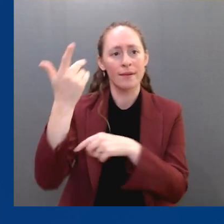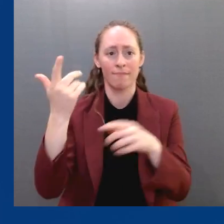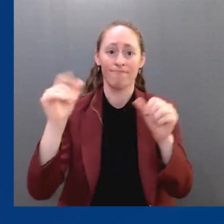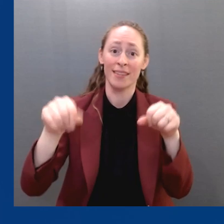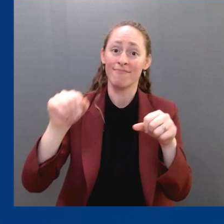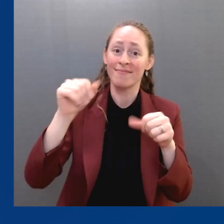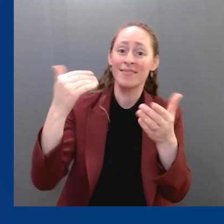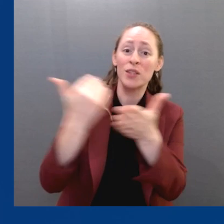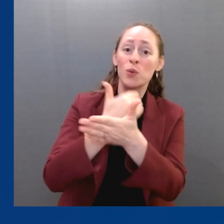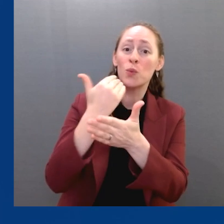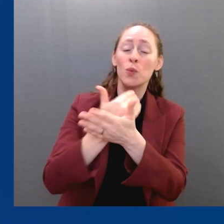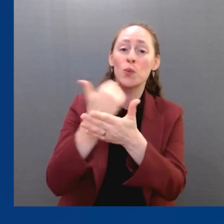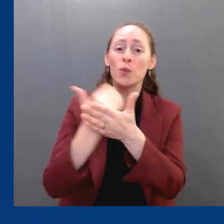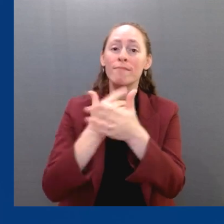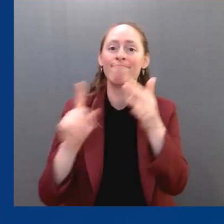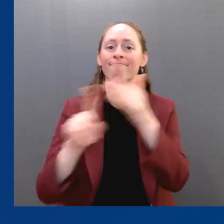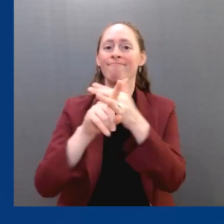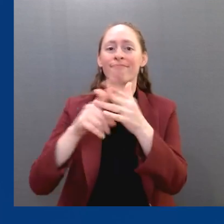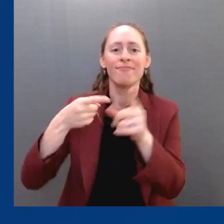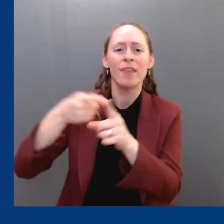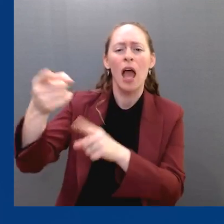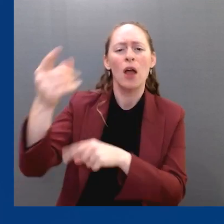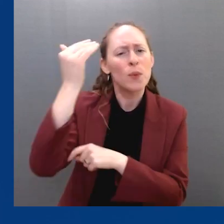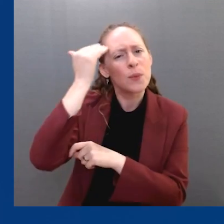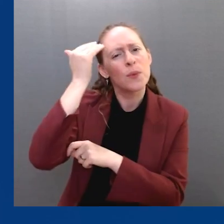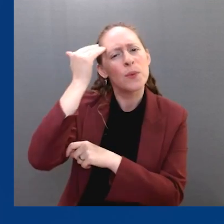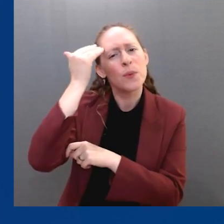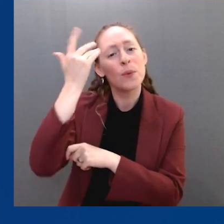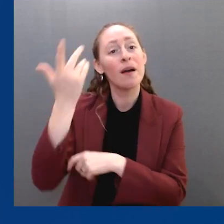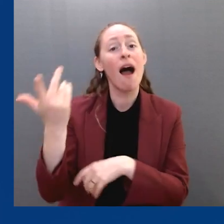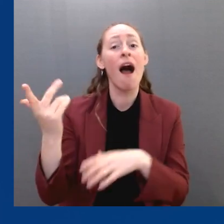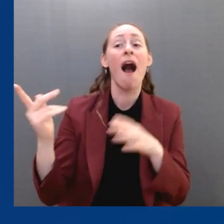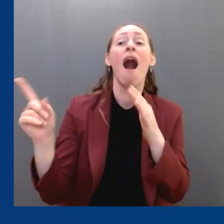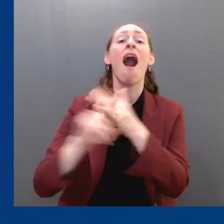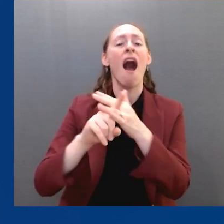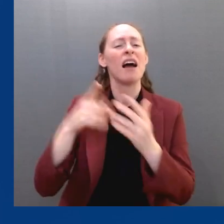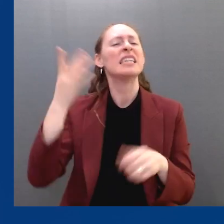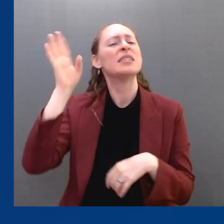We've been planning and preparing for this moment. And the message that I want to get across